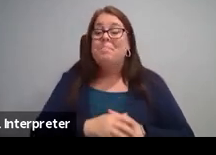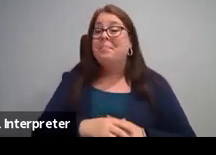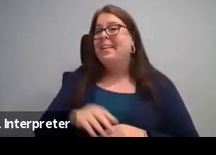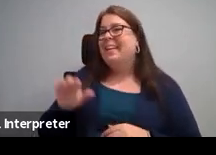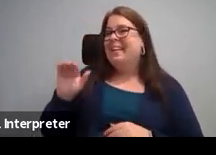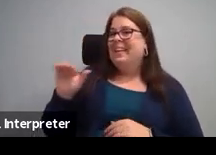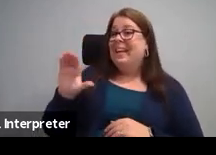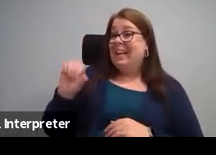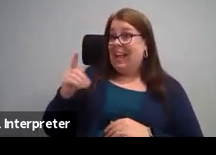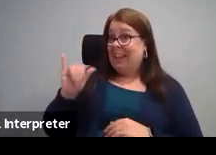Laurie Arnold: And some of the intellectual property.